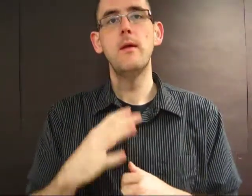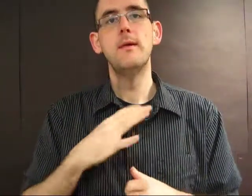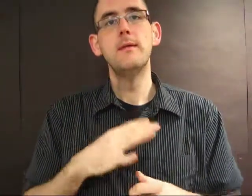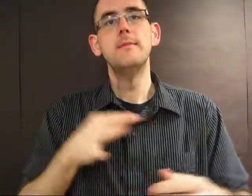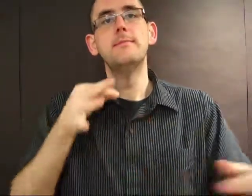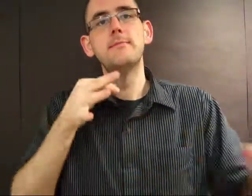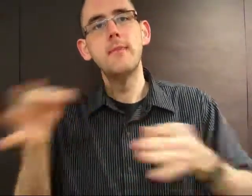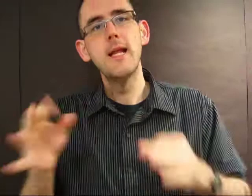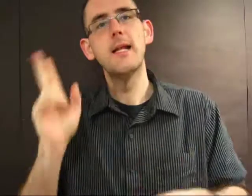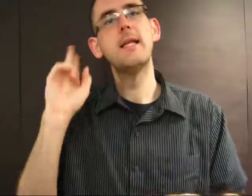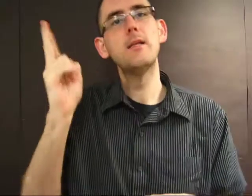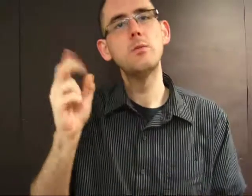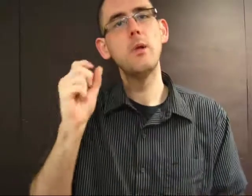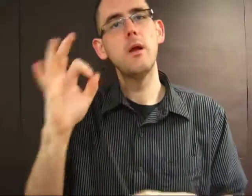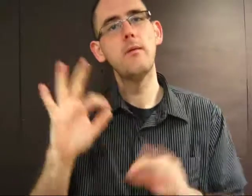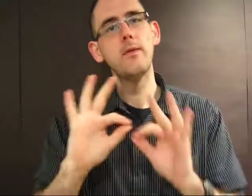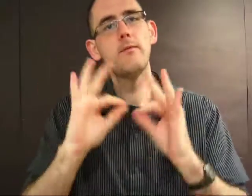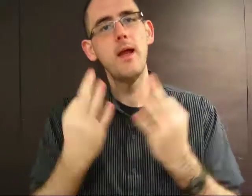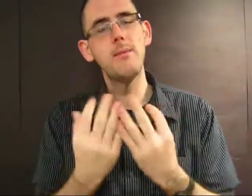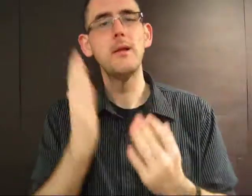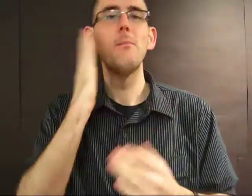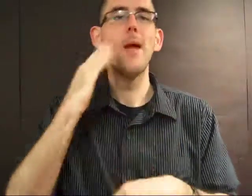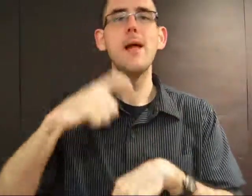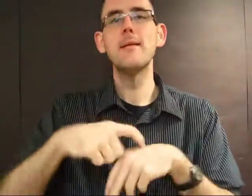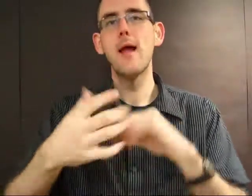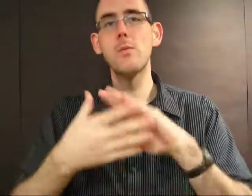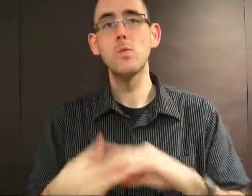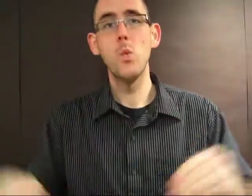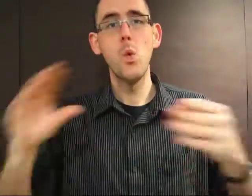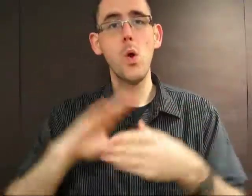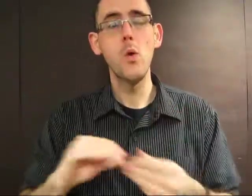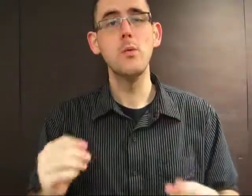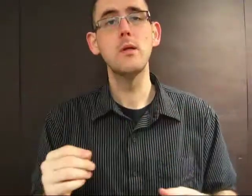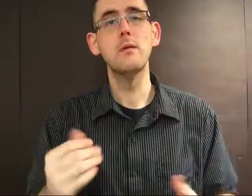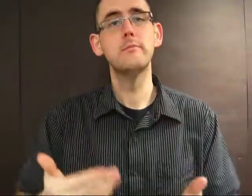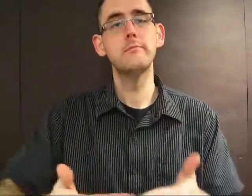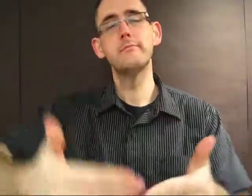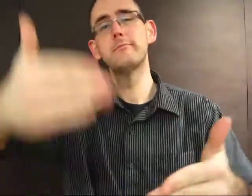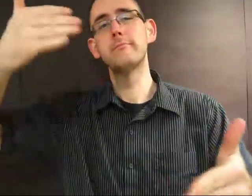So the grandmother tells the story of the family -- it's a sort of bedtime story.